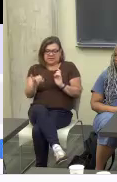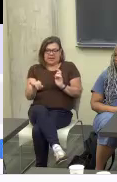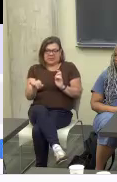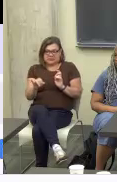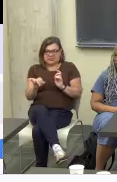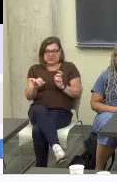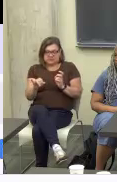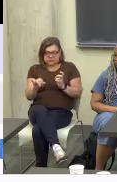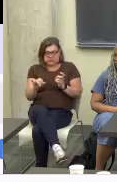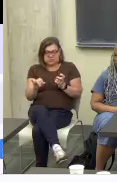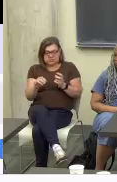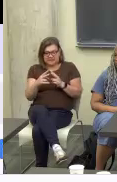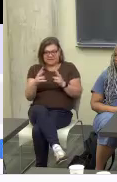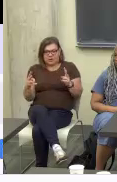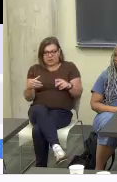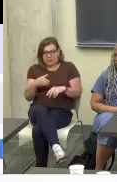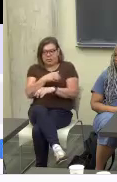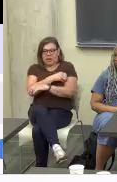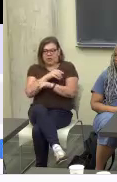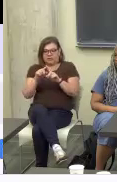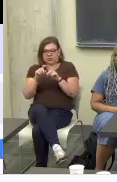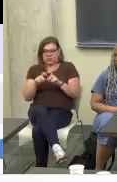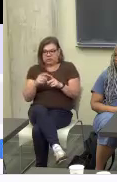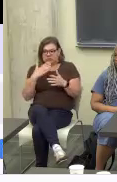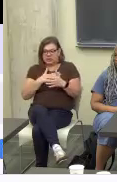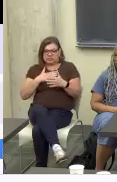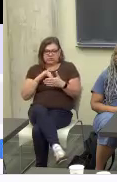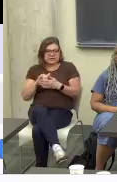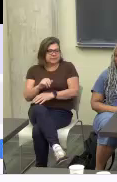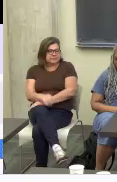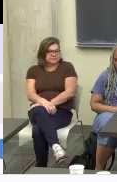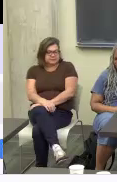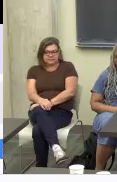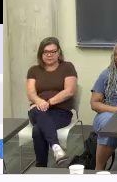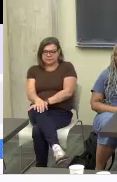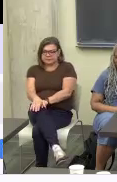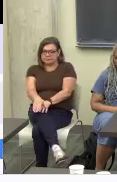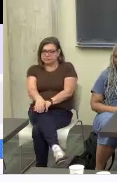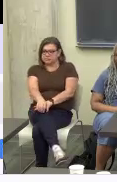A really powerful question and I appreciate that takeaway.